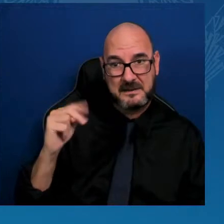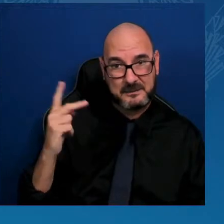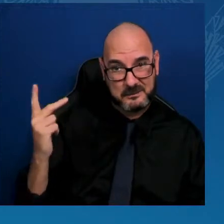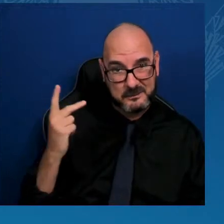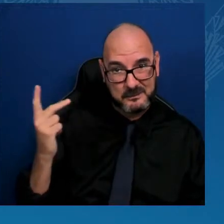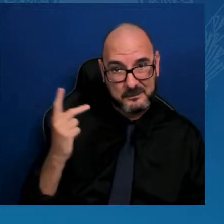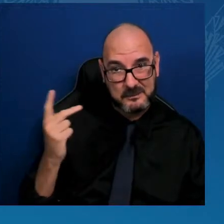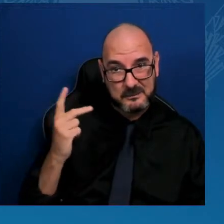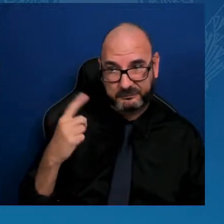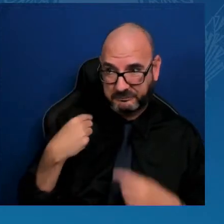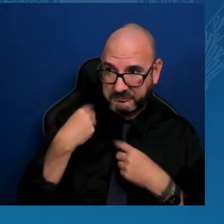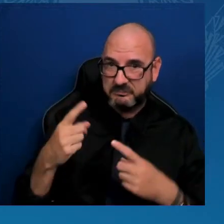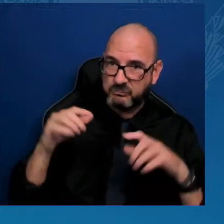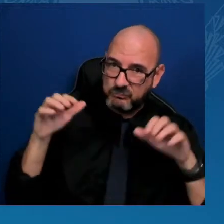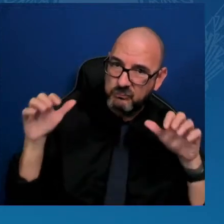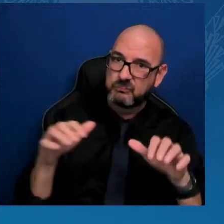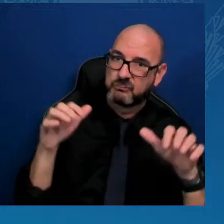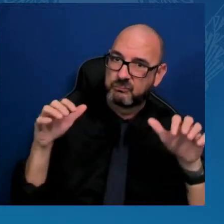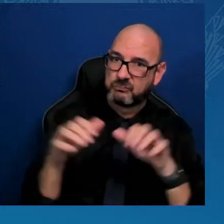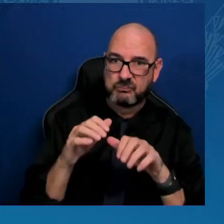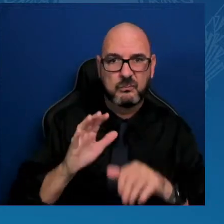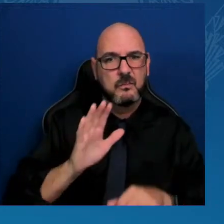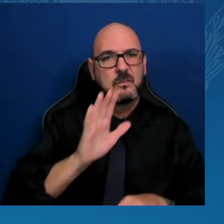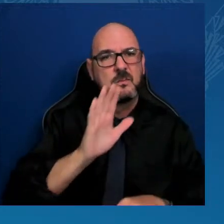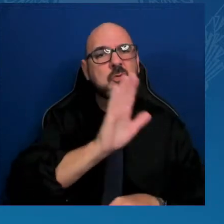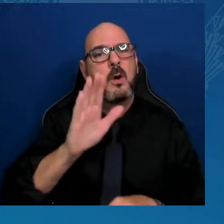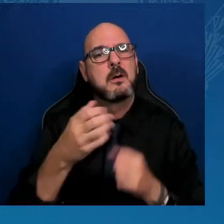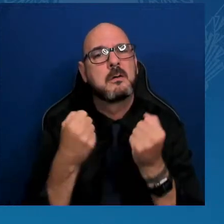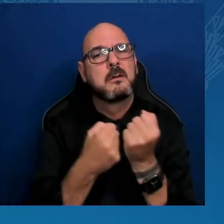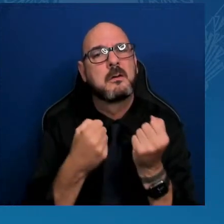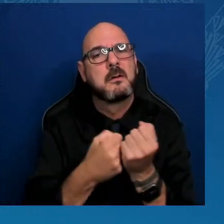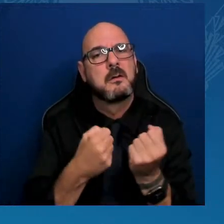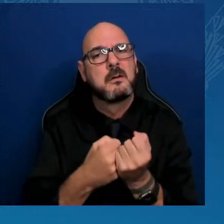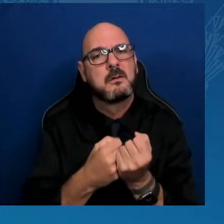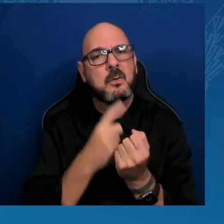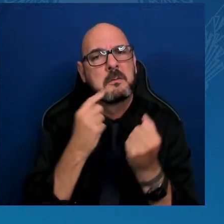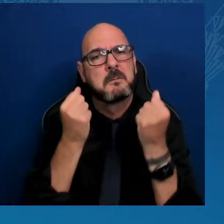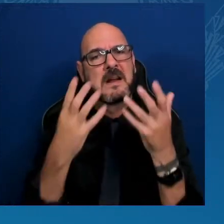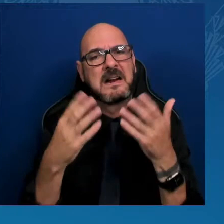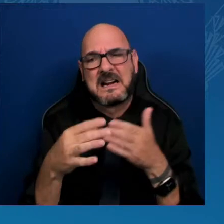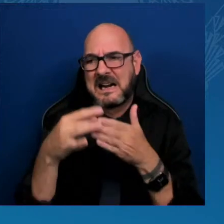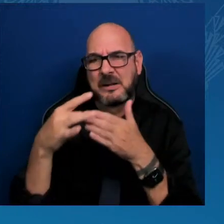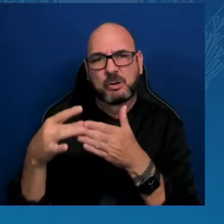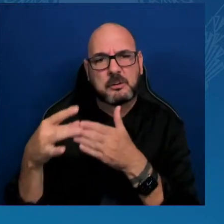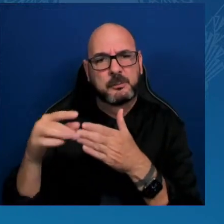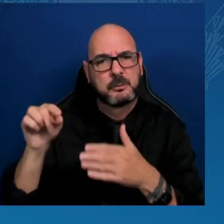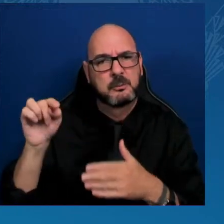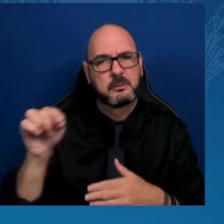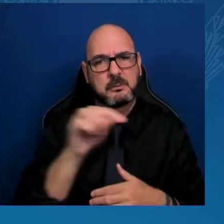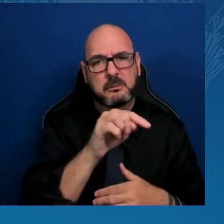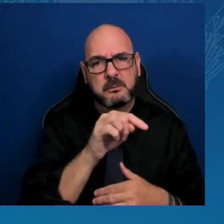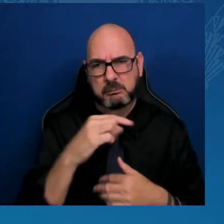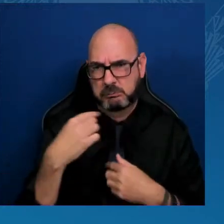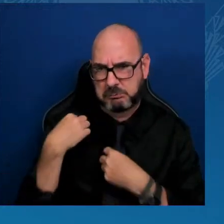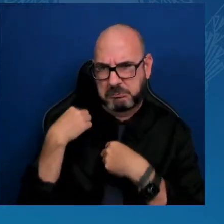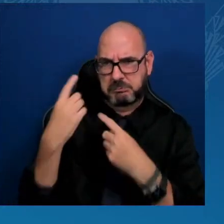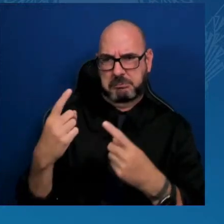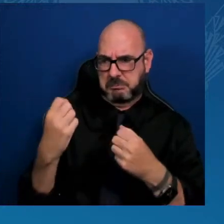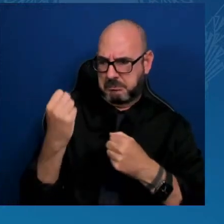Consider that, for years, so many of our seniors had to choose between either putting food on the table